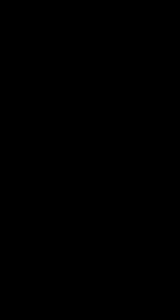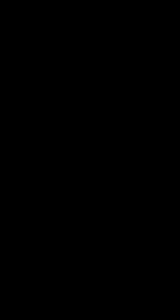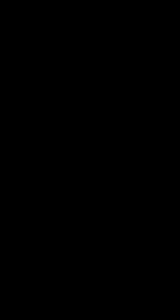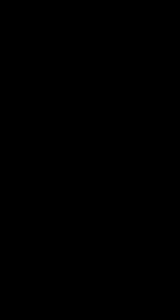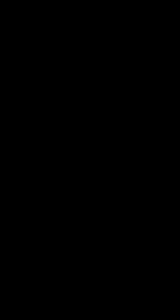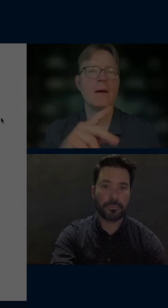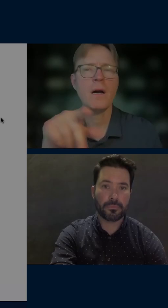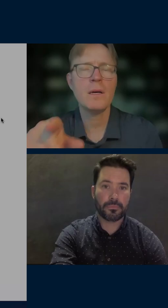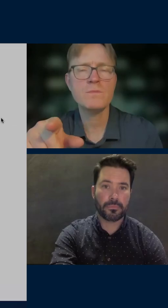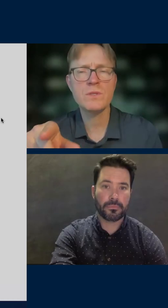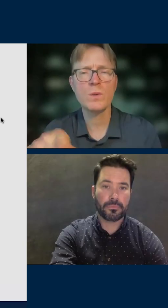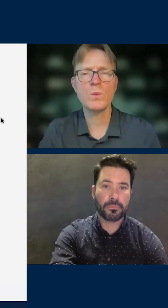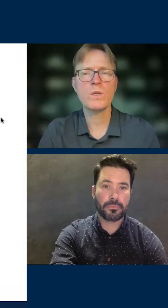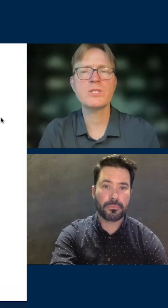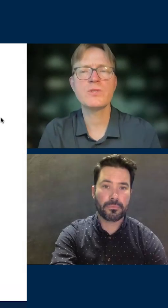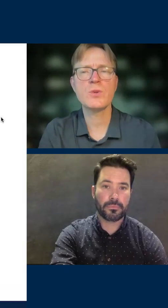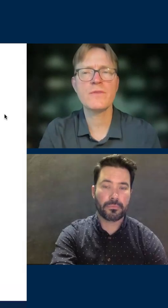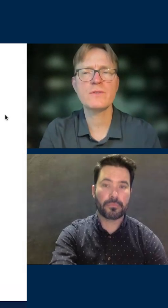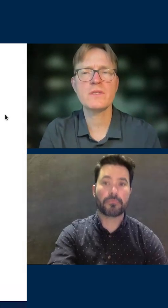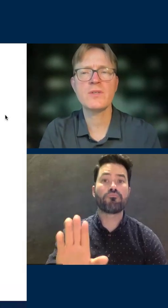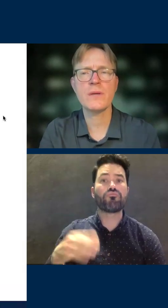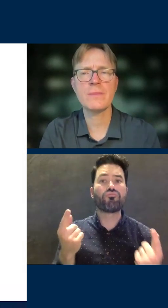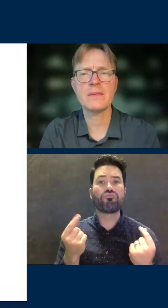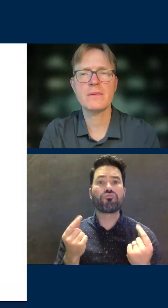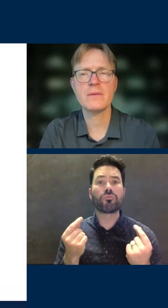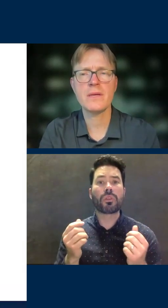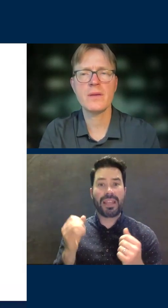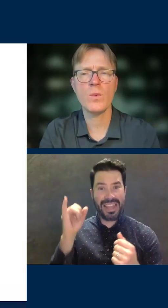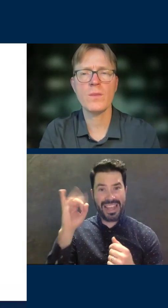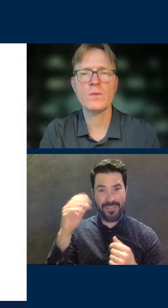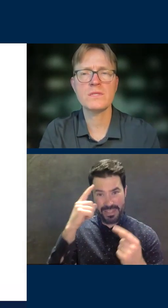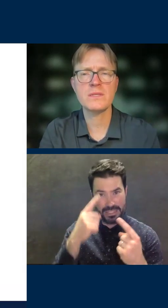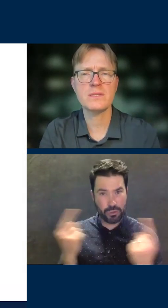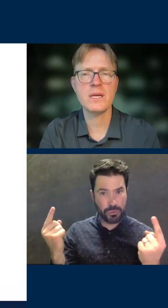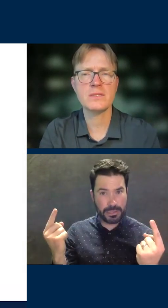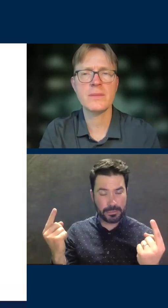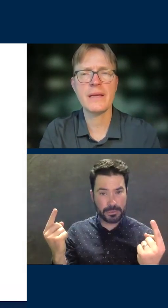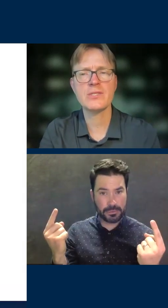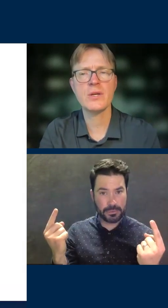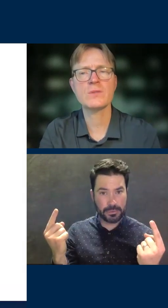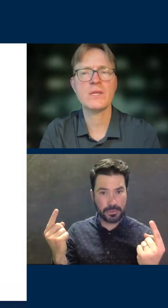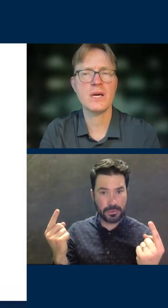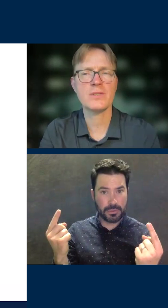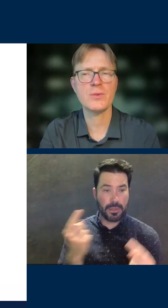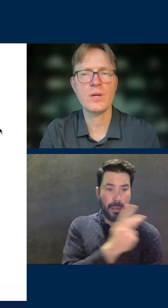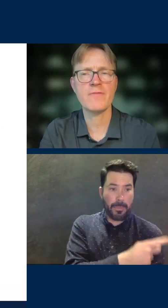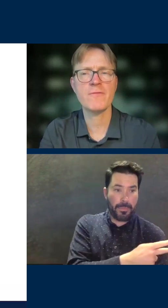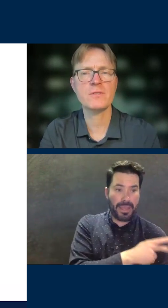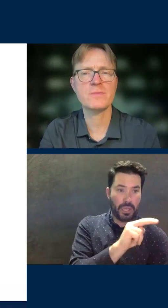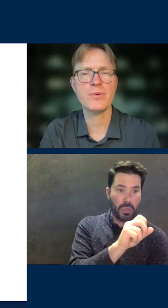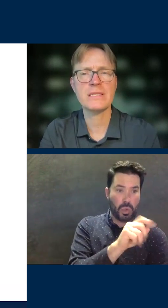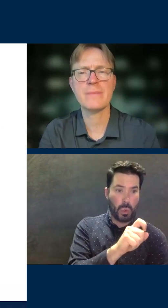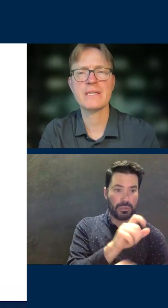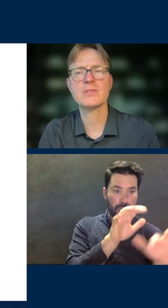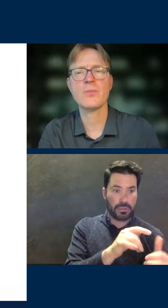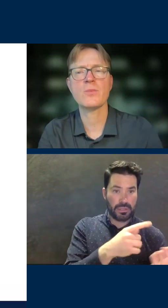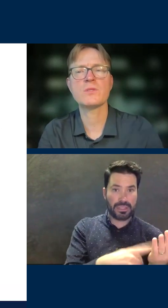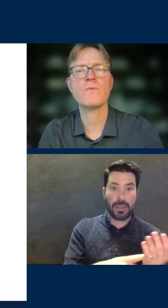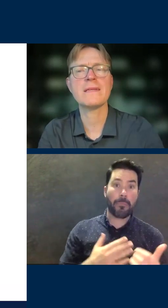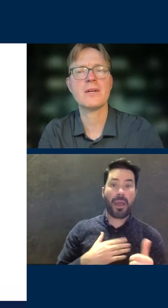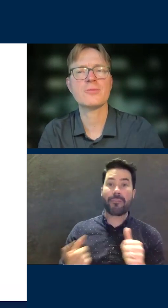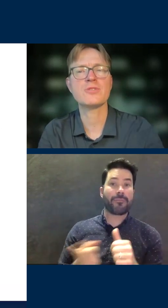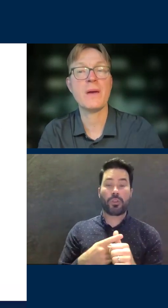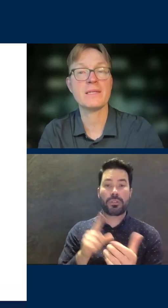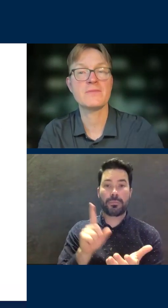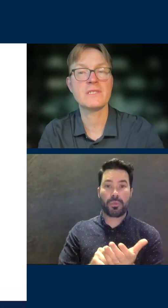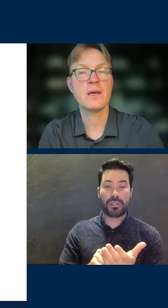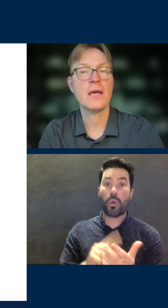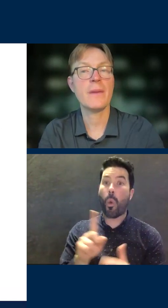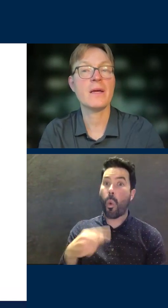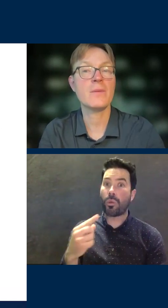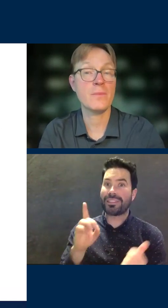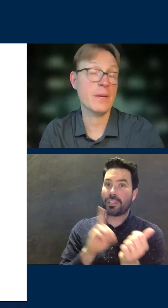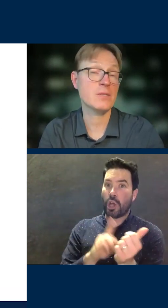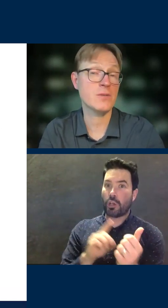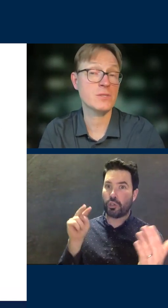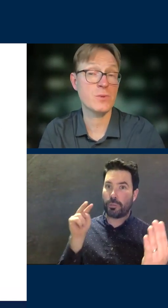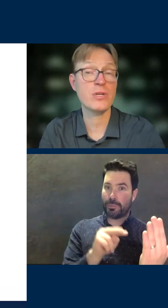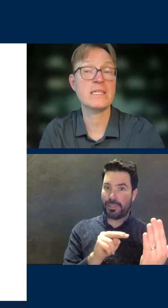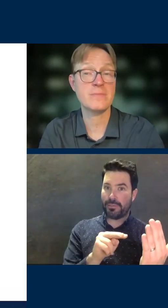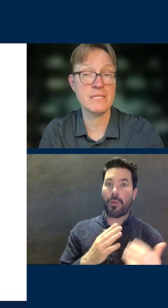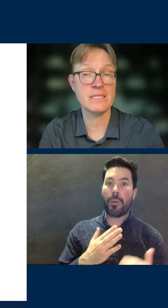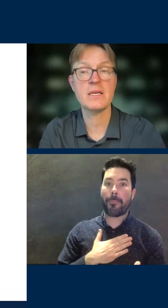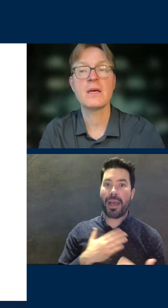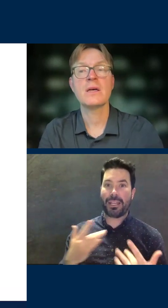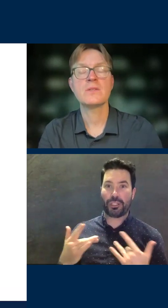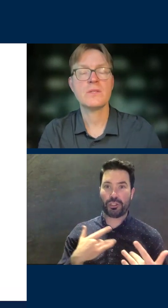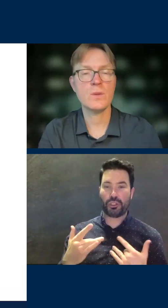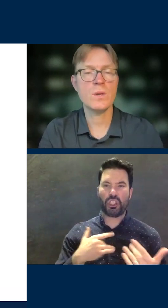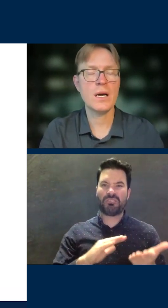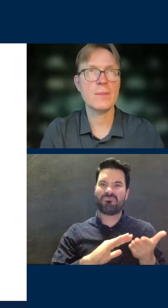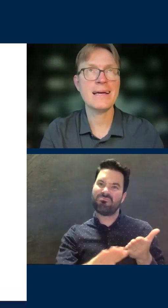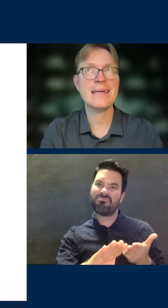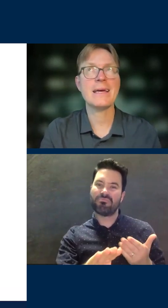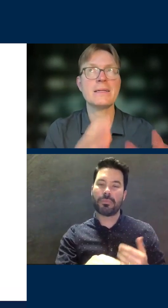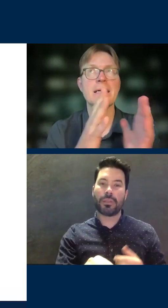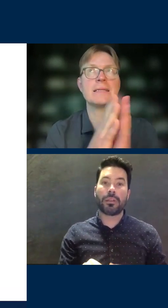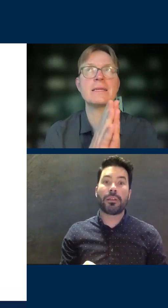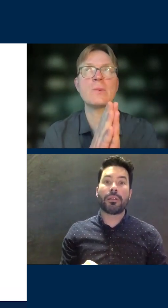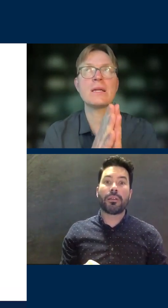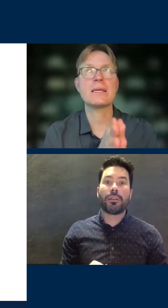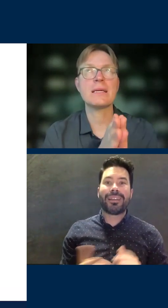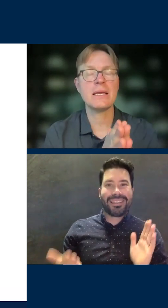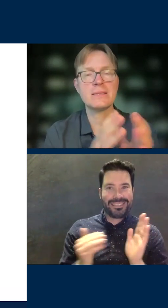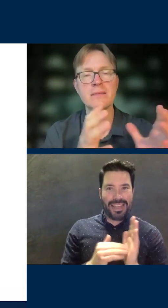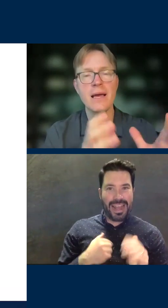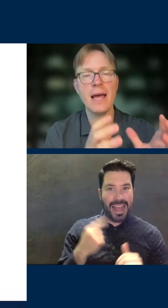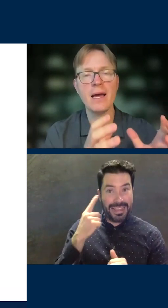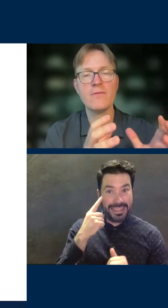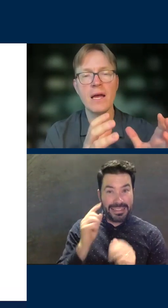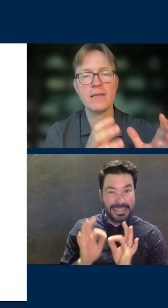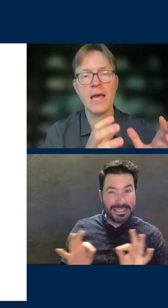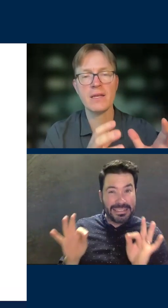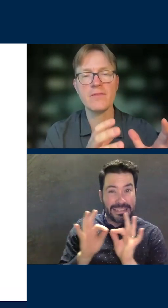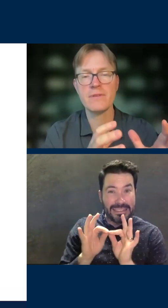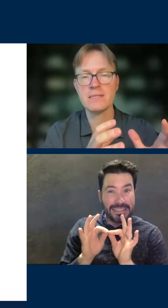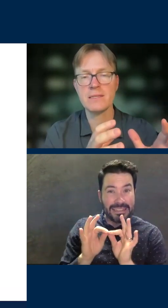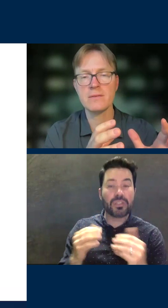Okay? So what do you do if there's a disagreement in what was discussing, the patient knows with the doctor one of my 1st printed patient summary was only the doctor perspectives and my my concerns were pretty dismissed. So again, I think one of the key things is have at the end of the visit